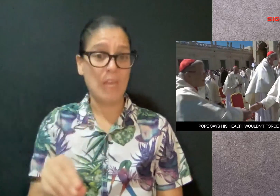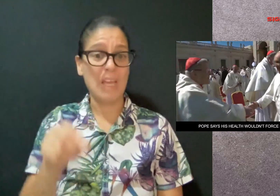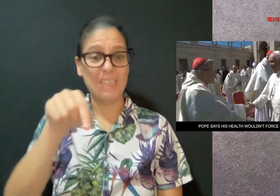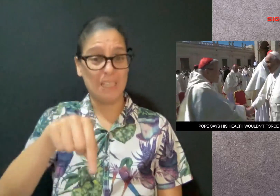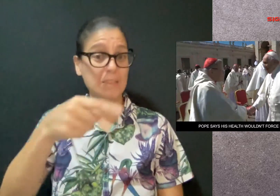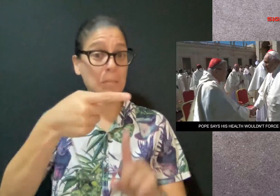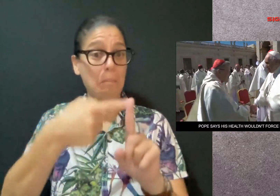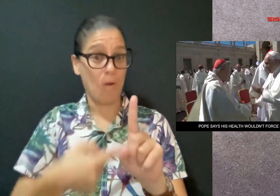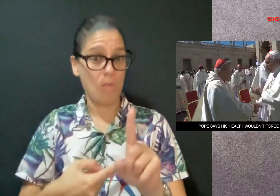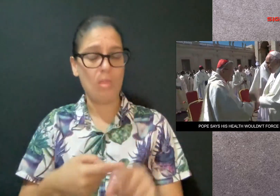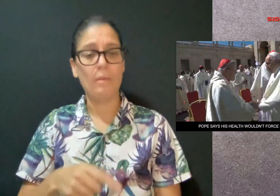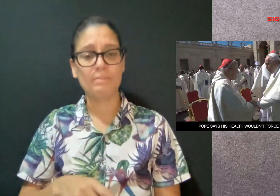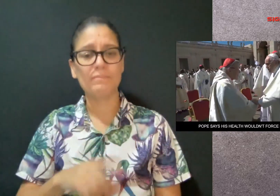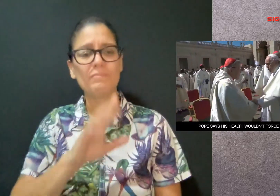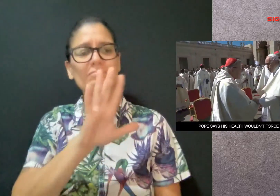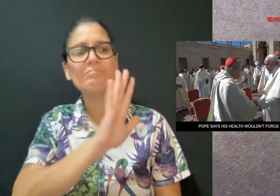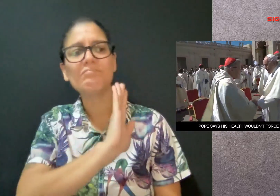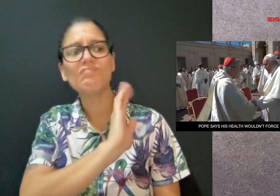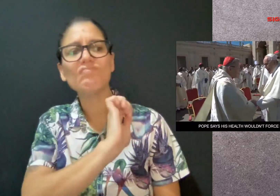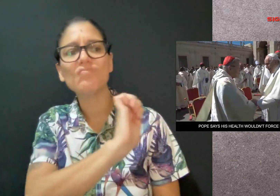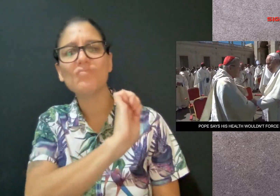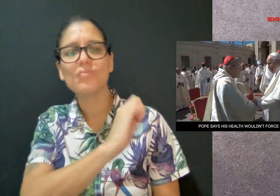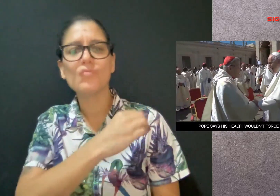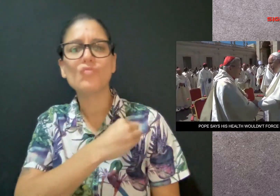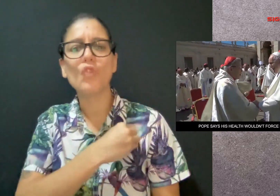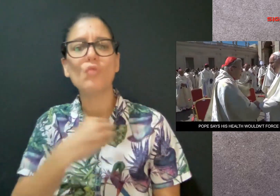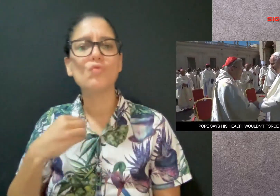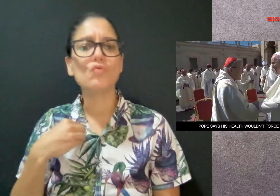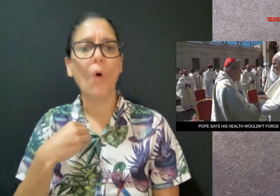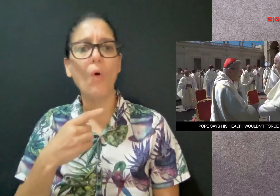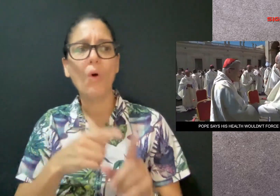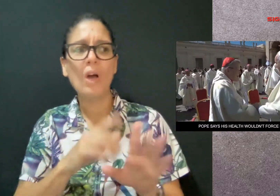Francis was scheduled to visit two African countries this month